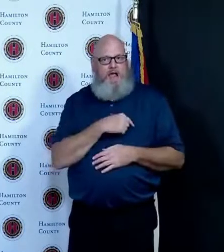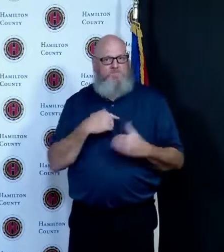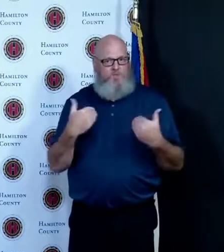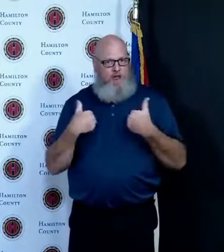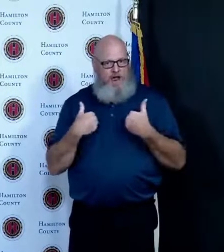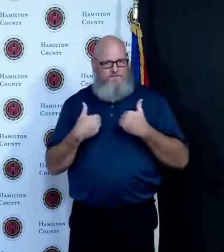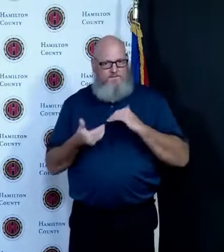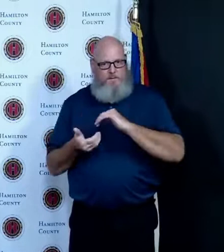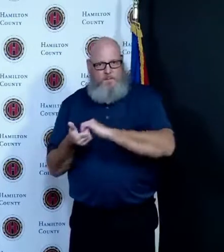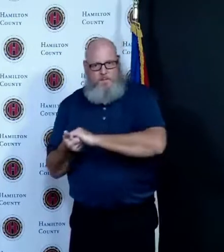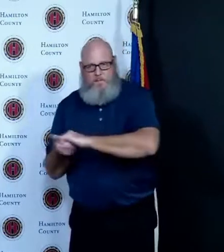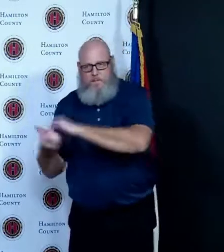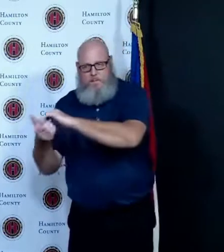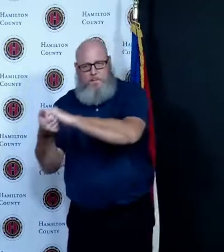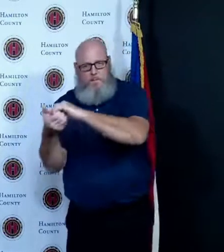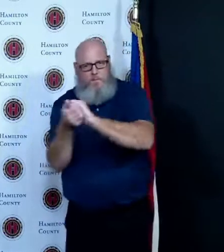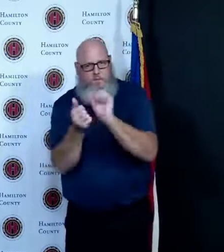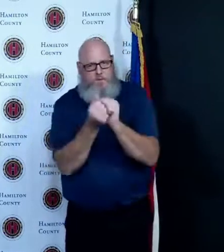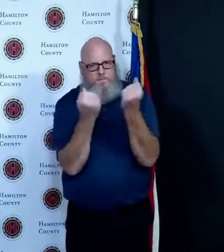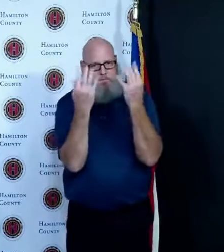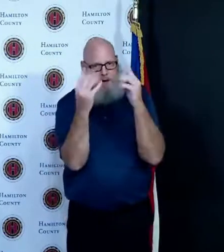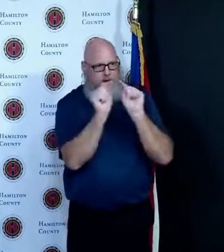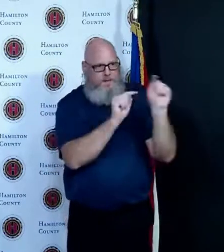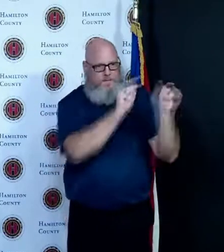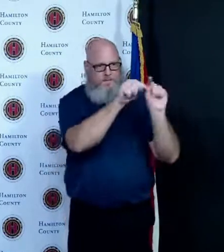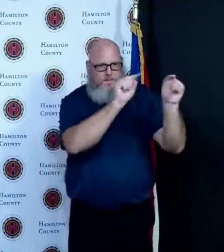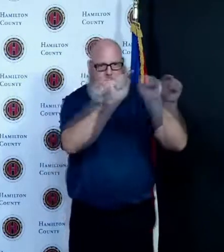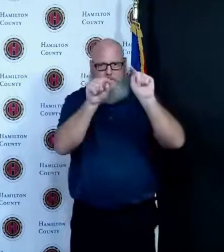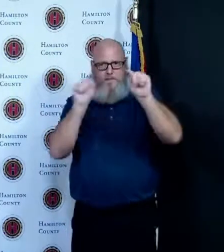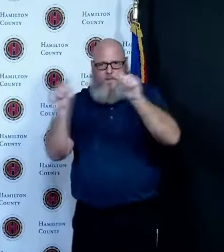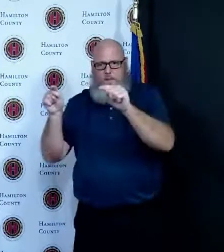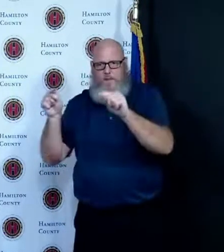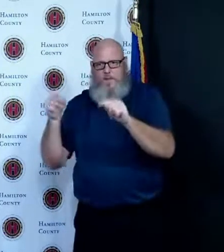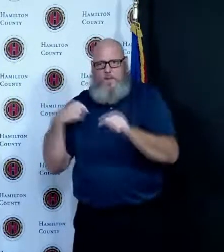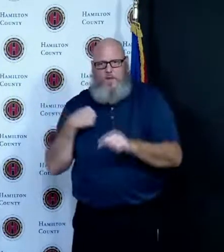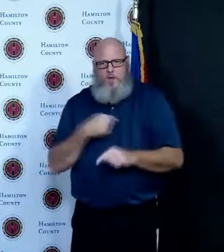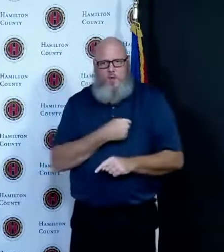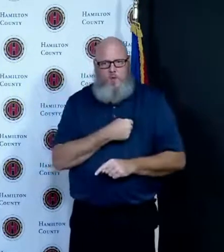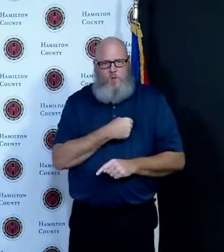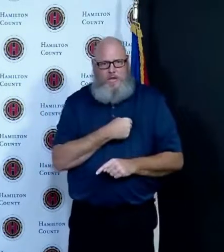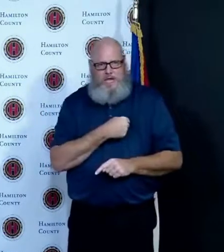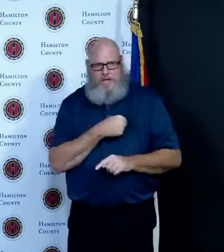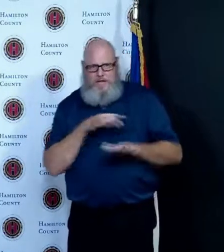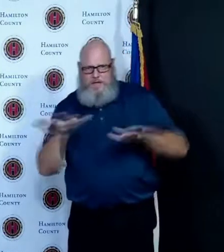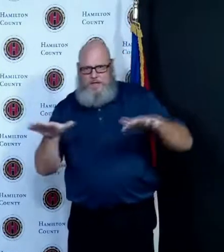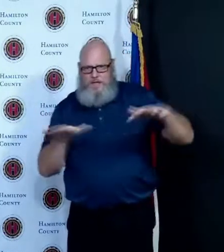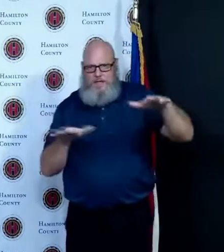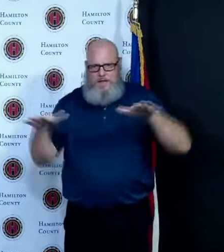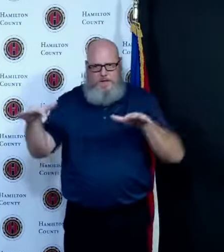as CVS and Walgreens each of these providers have been focused currently on phase 1A as Commissioner